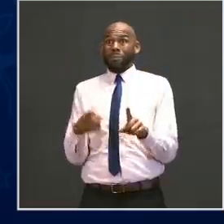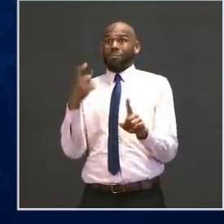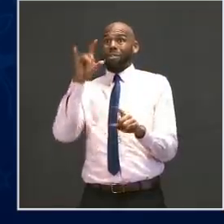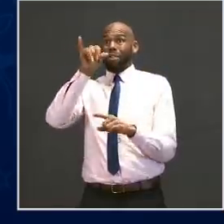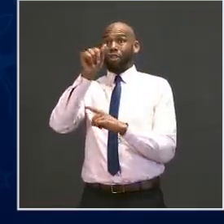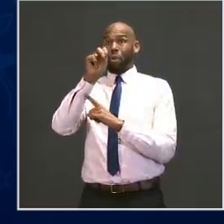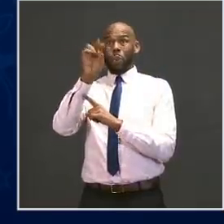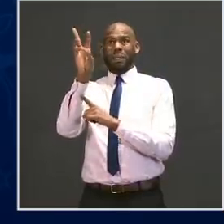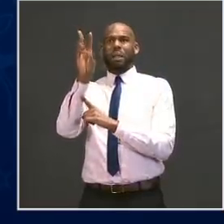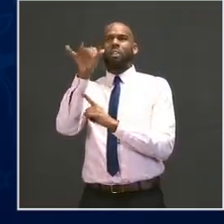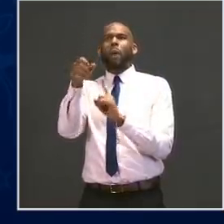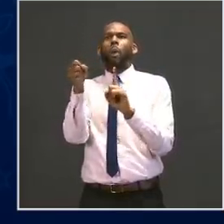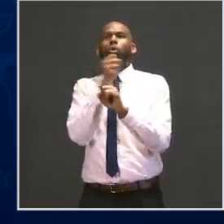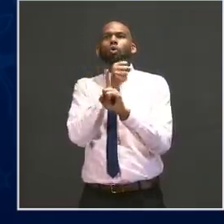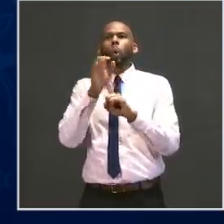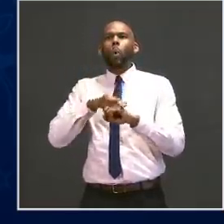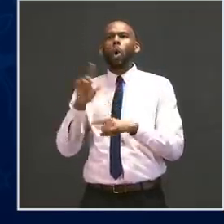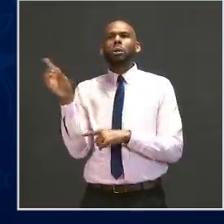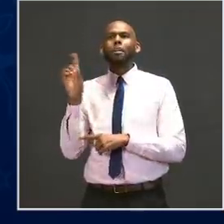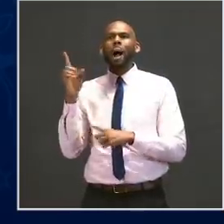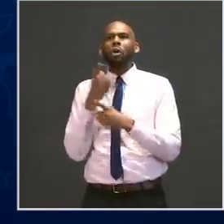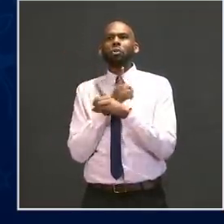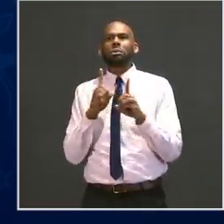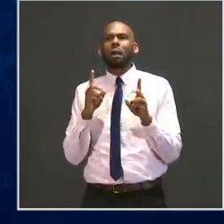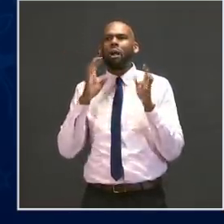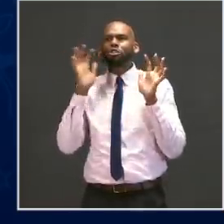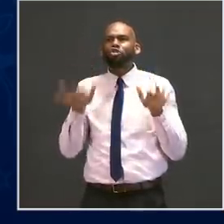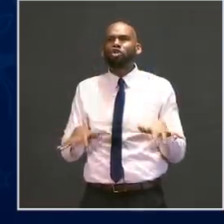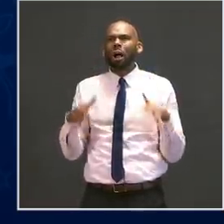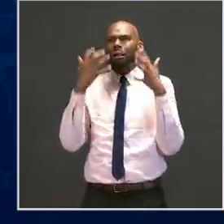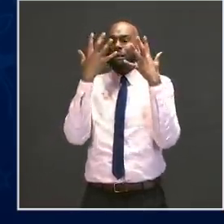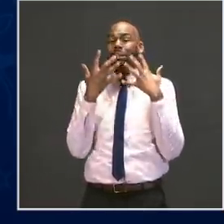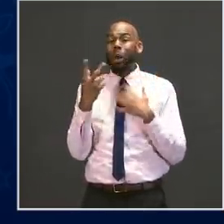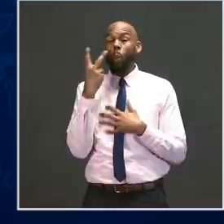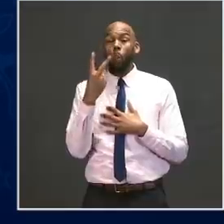that he was shocked and saddened. And again, watching that footage was a reminder of that.